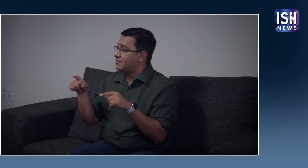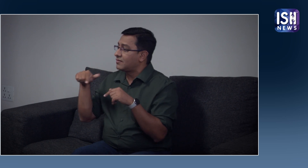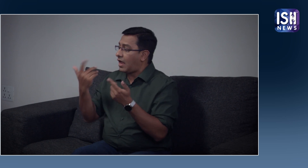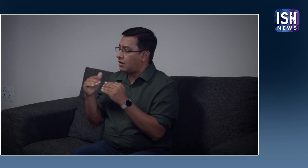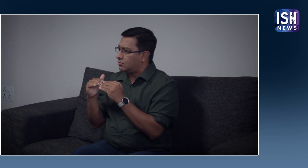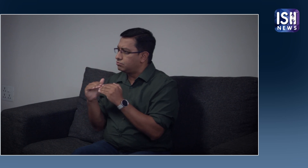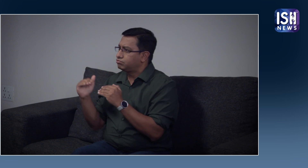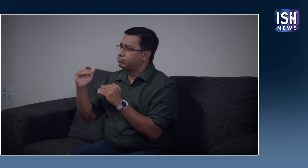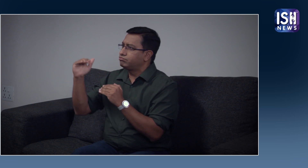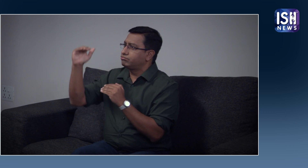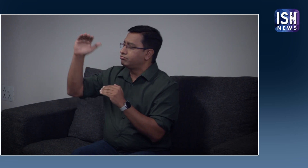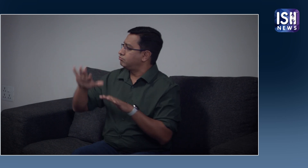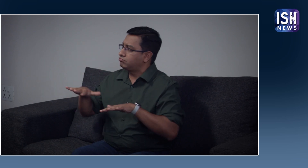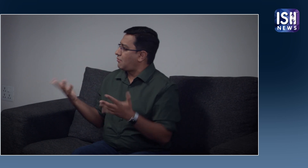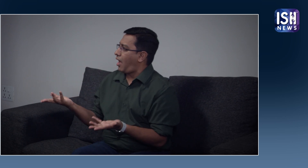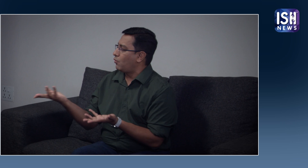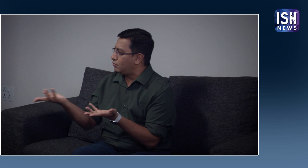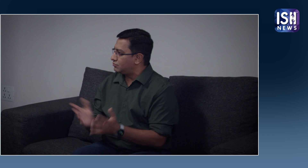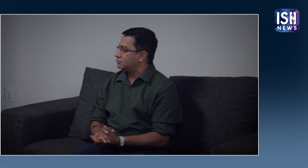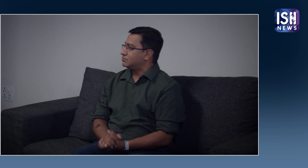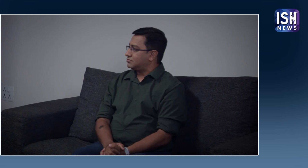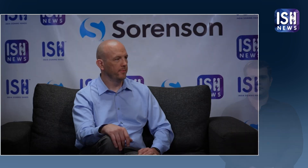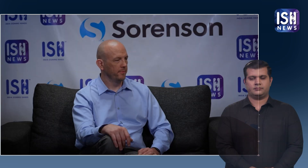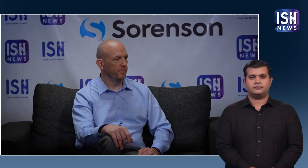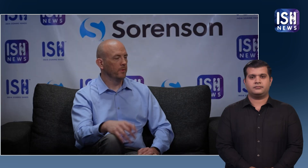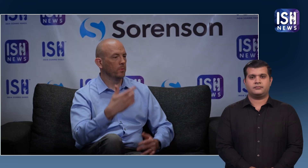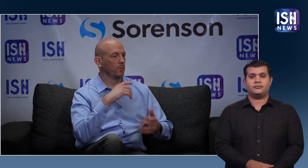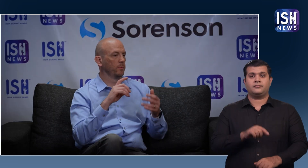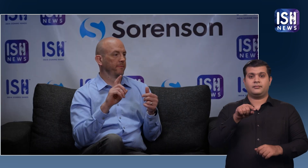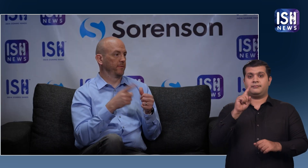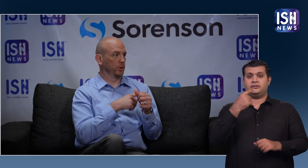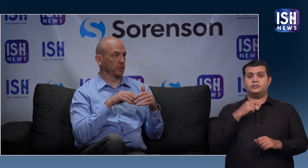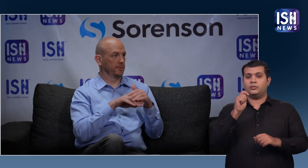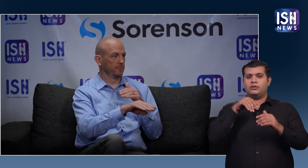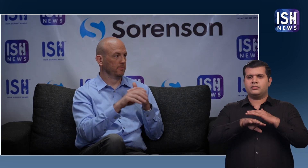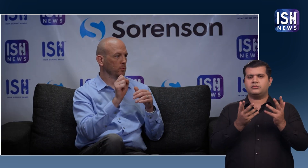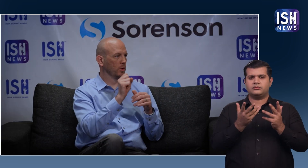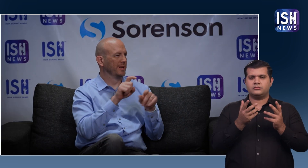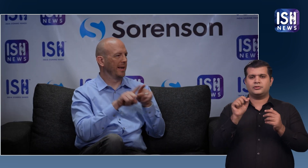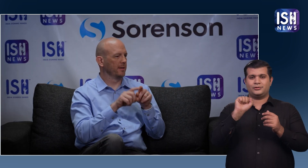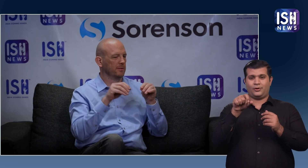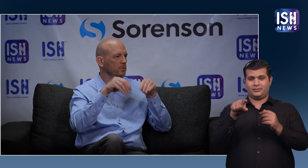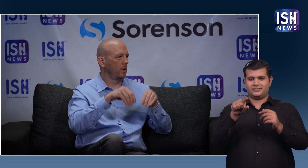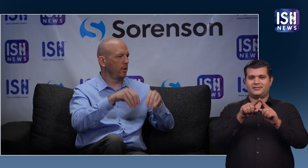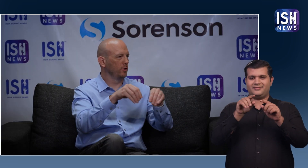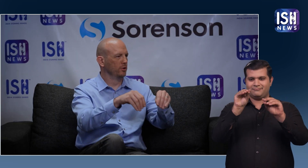and how did you raise through the ranks to the top? First, I worked in Sorenson as an installer.